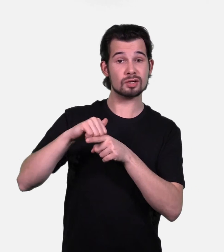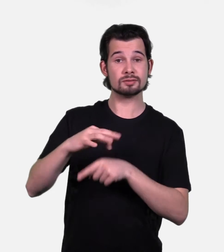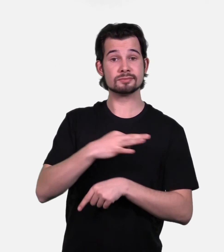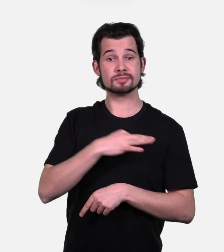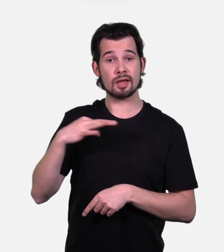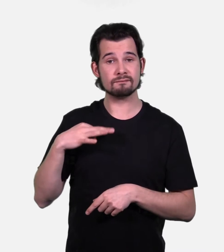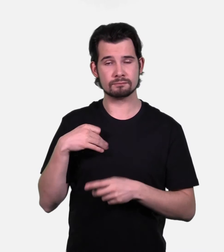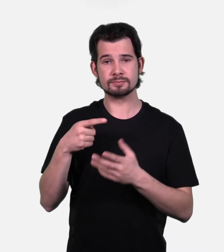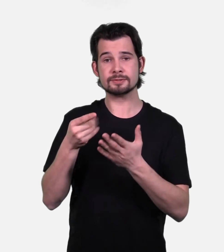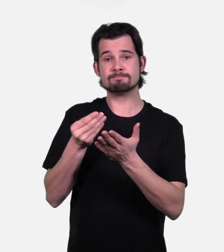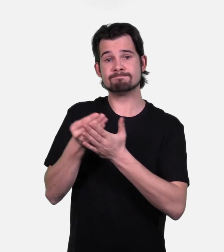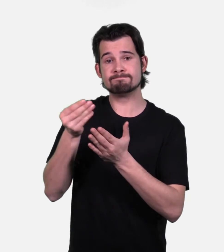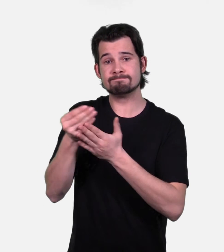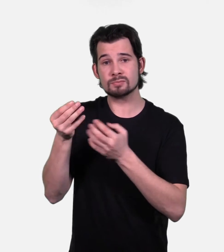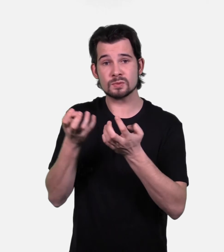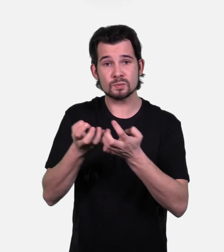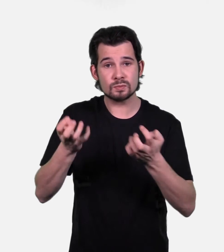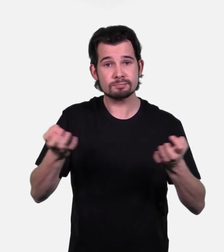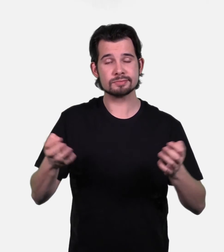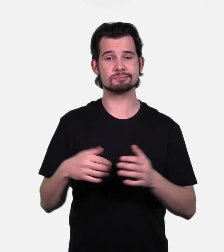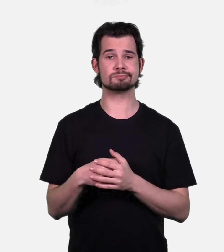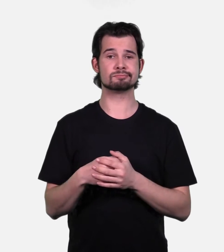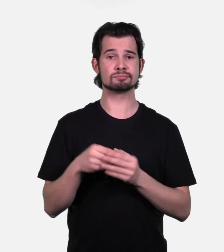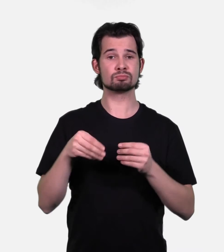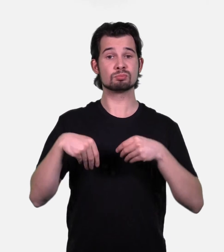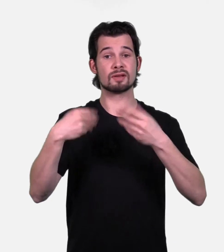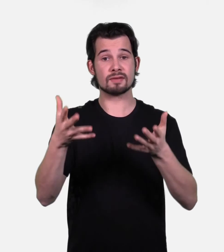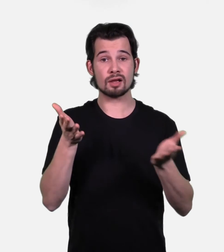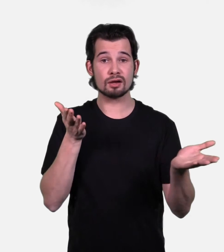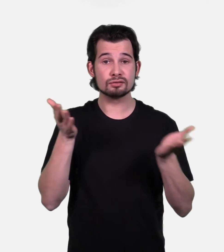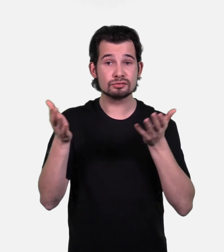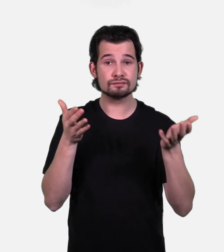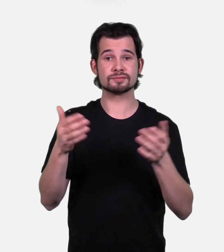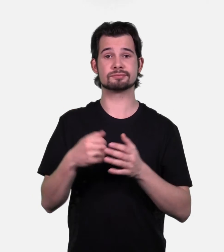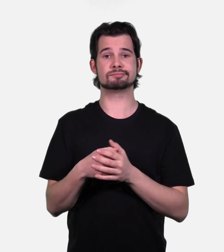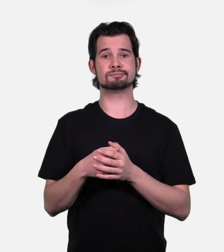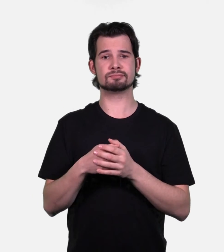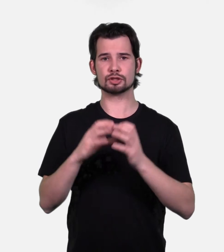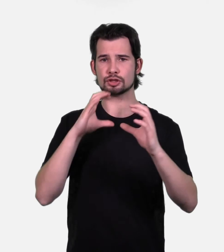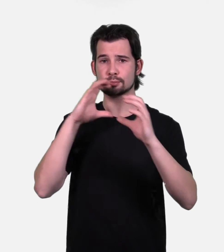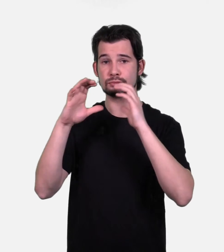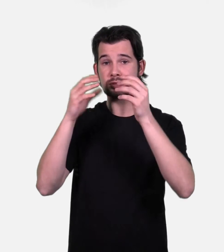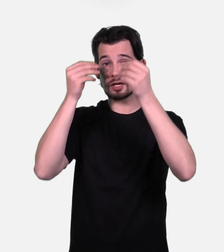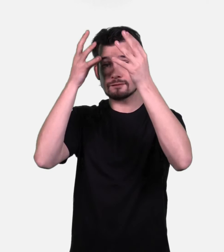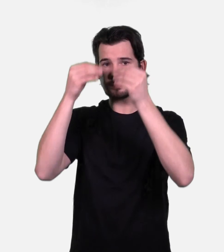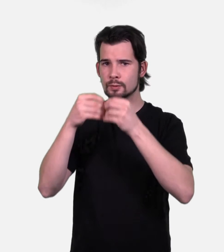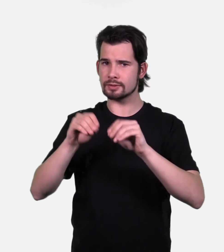purchase equipment, provide services, and communicate information.